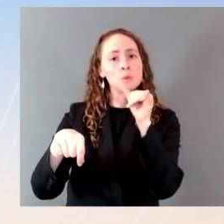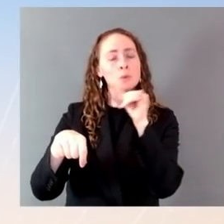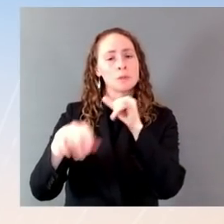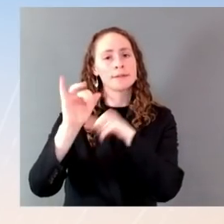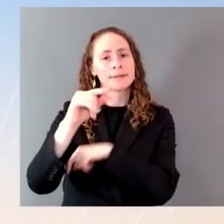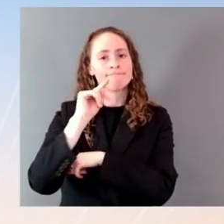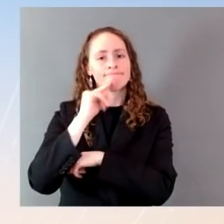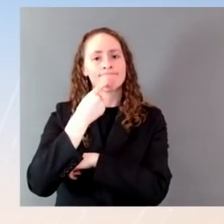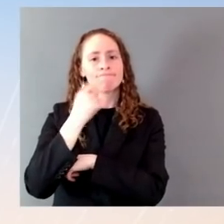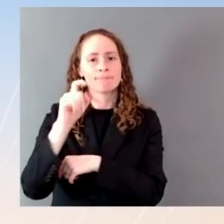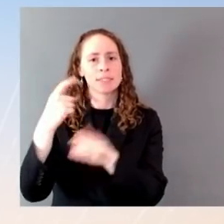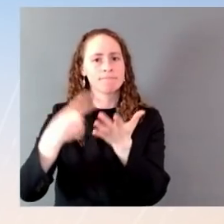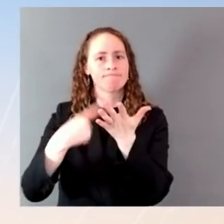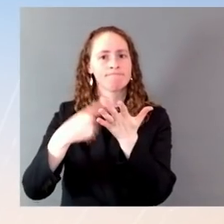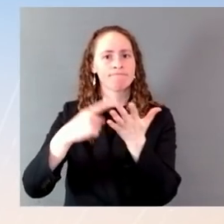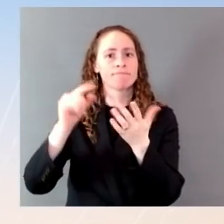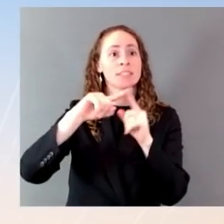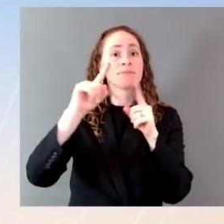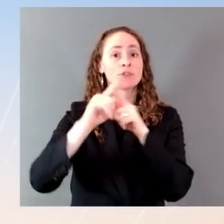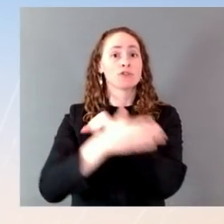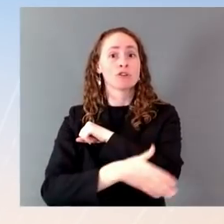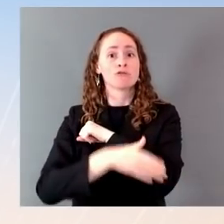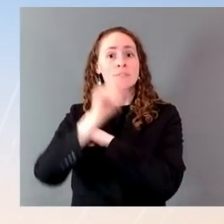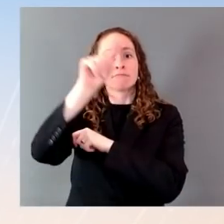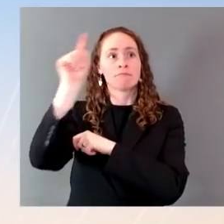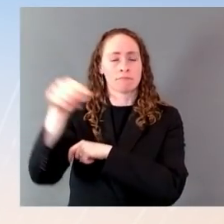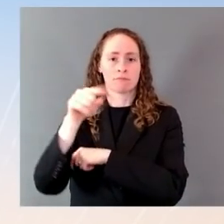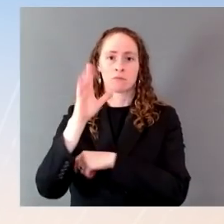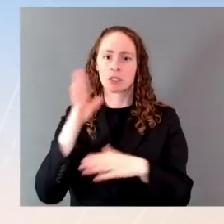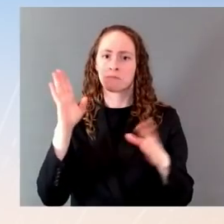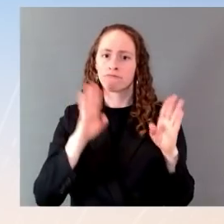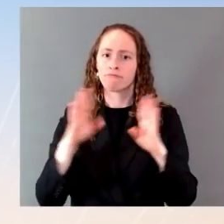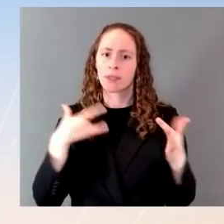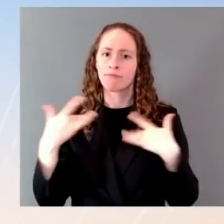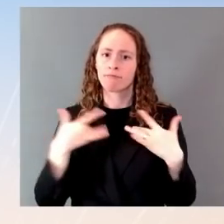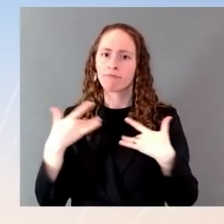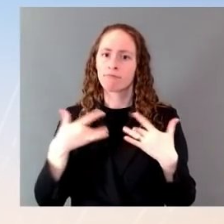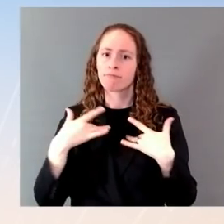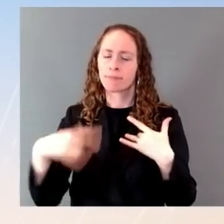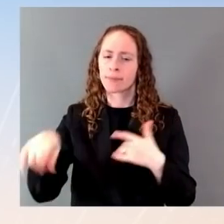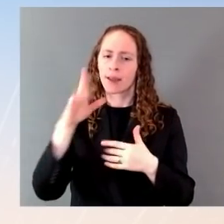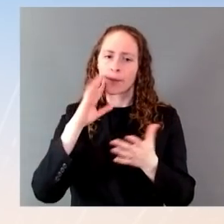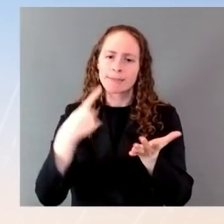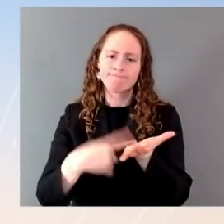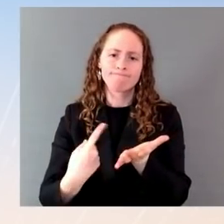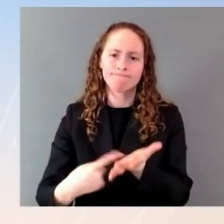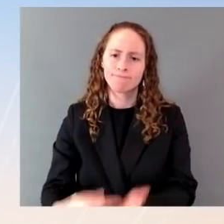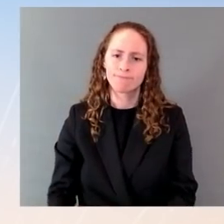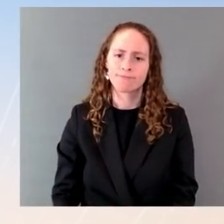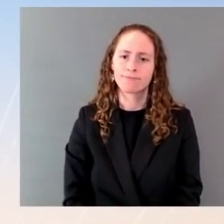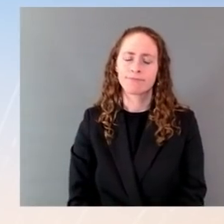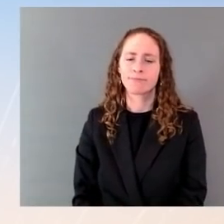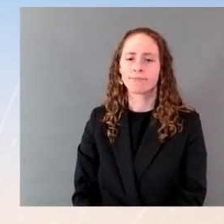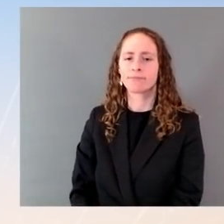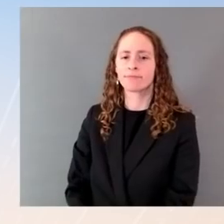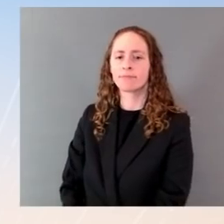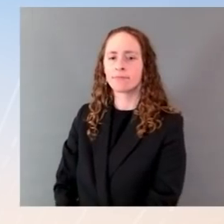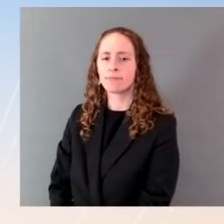The Press: Mr. Sullivan, how will the tensions between the United States and Russia can affect African countries?